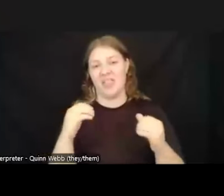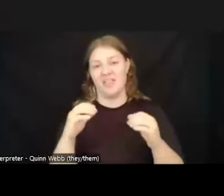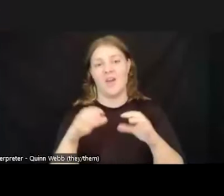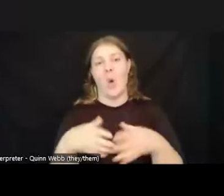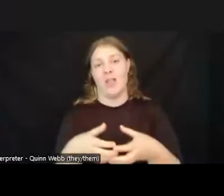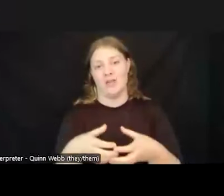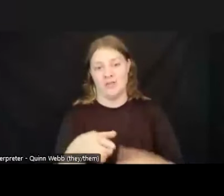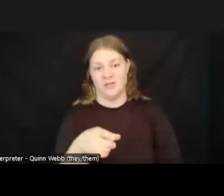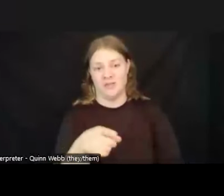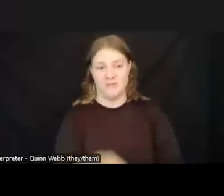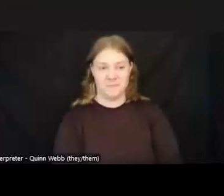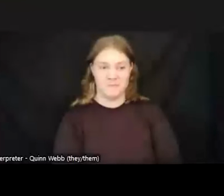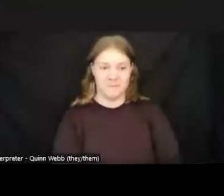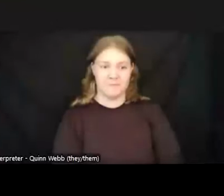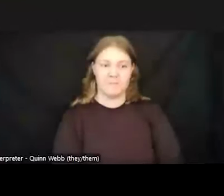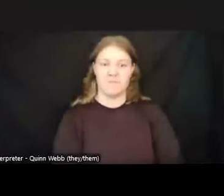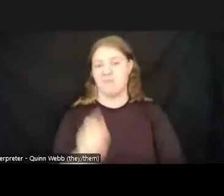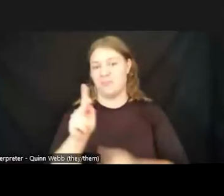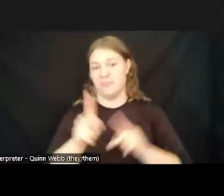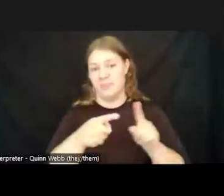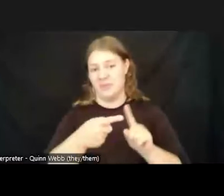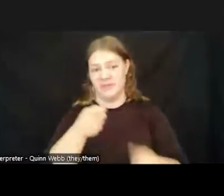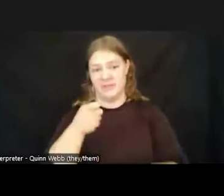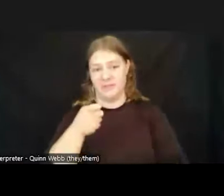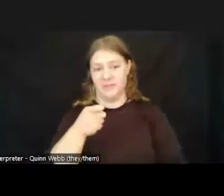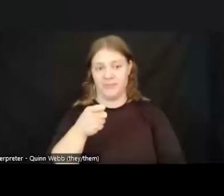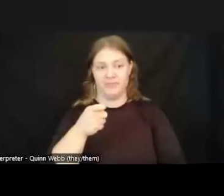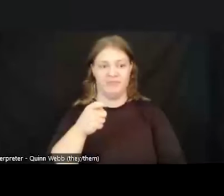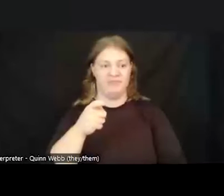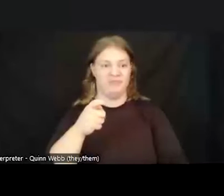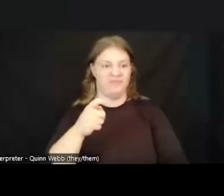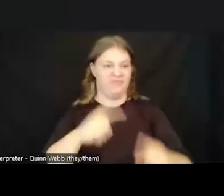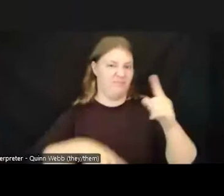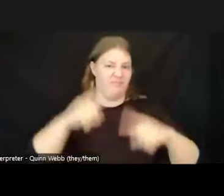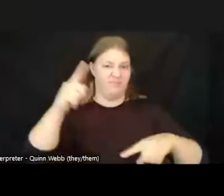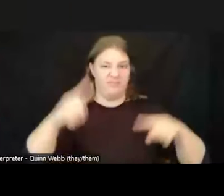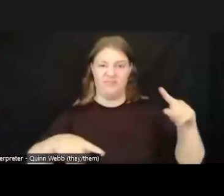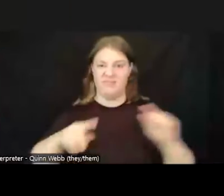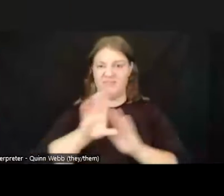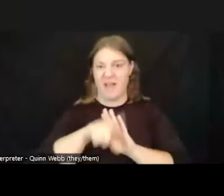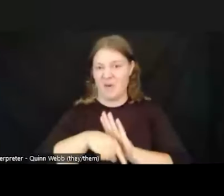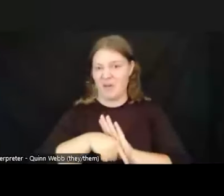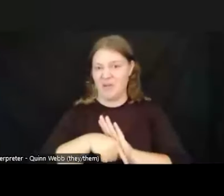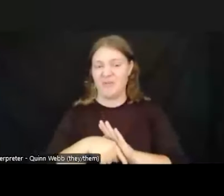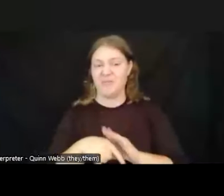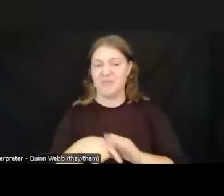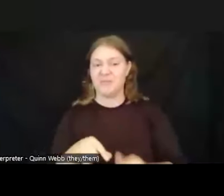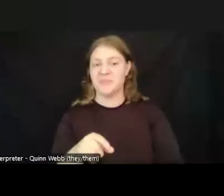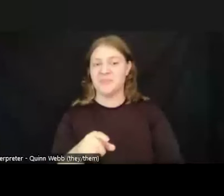are individuals that come from all diverse backgrounds um that really just come together